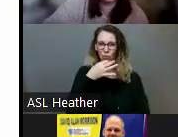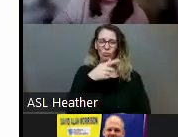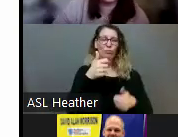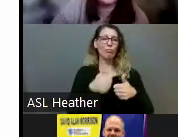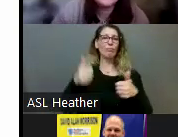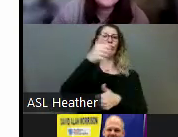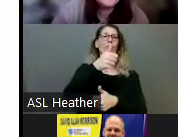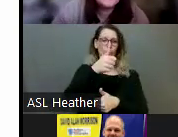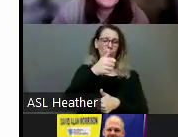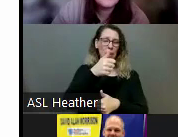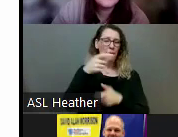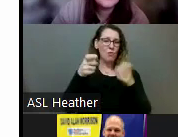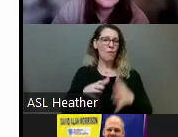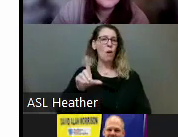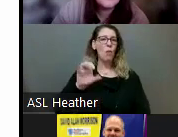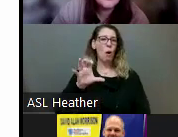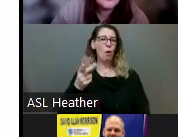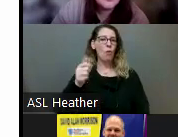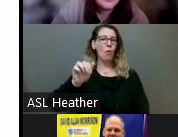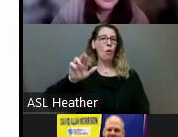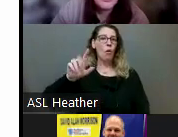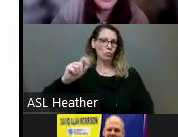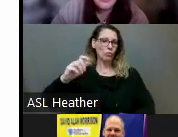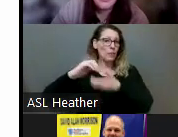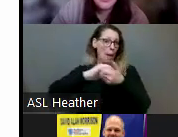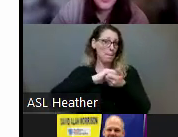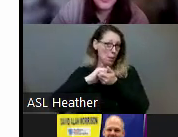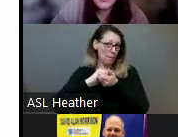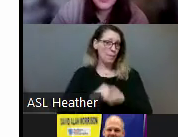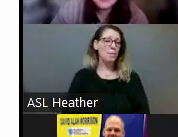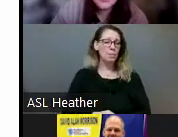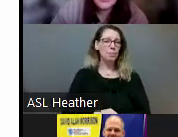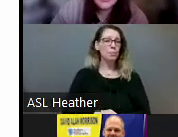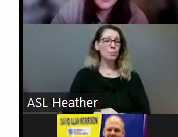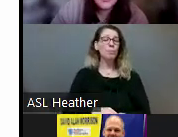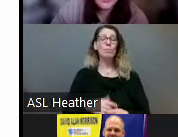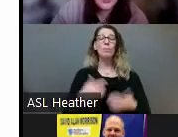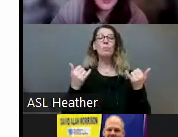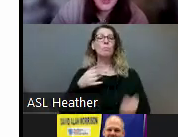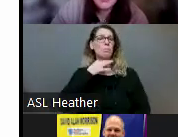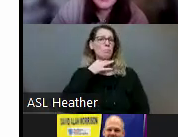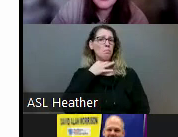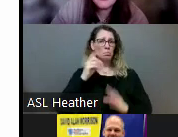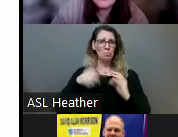Collaborative. We would like to know a little bit more about our audience and